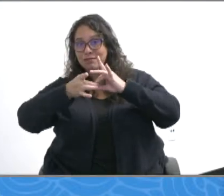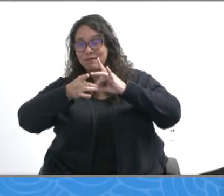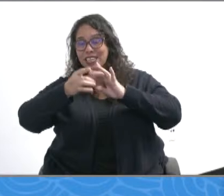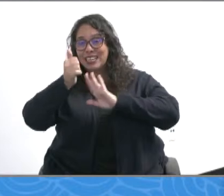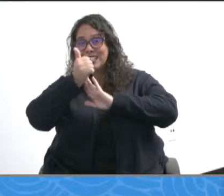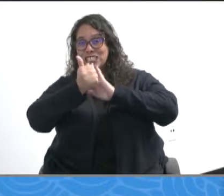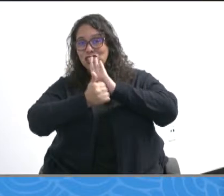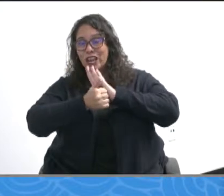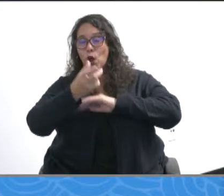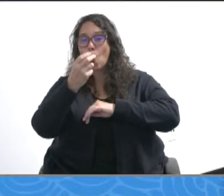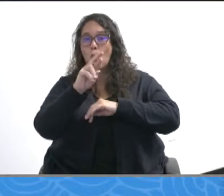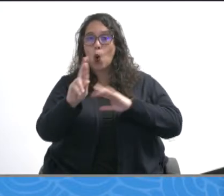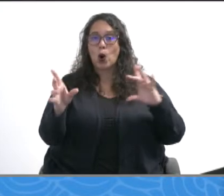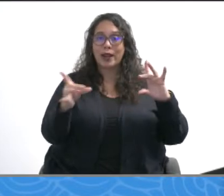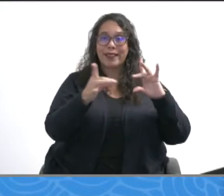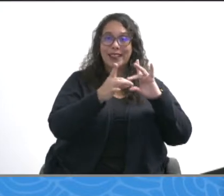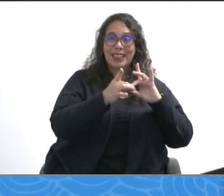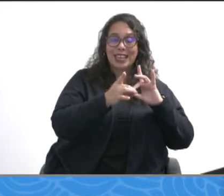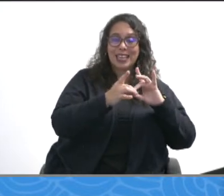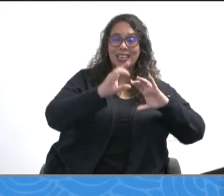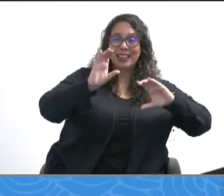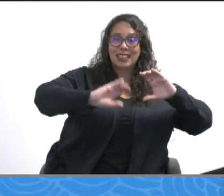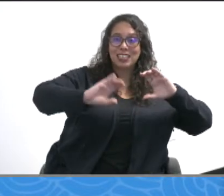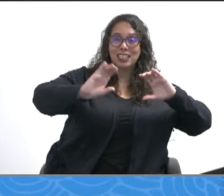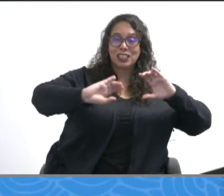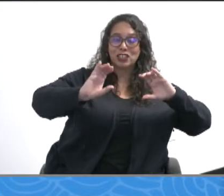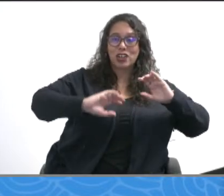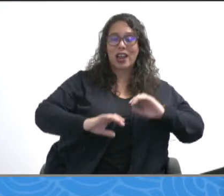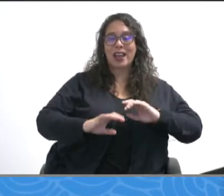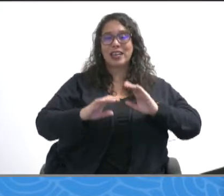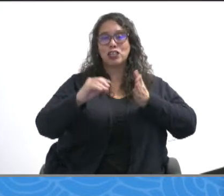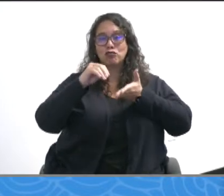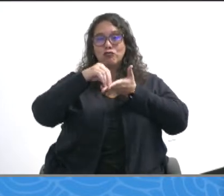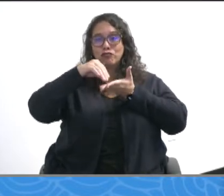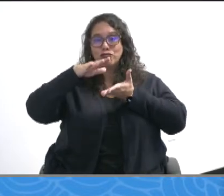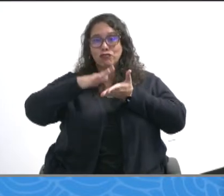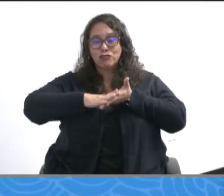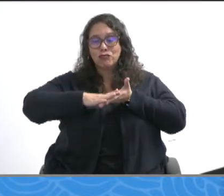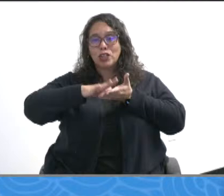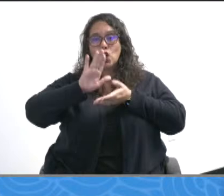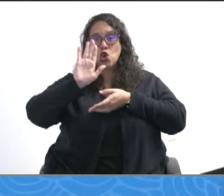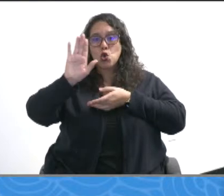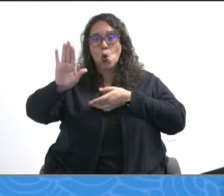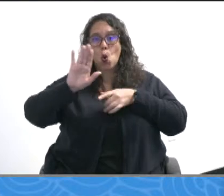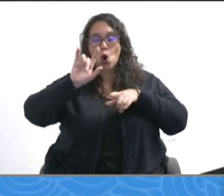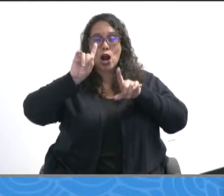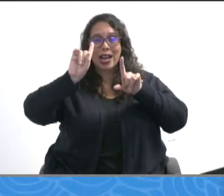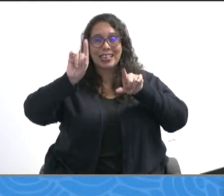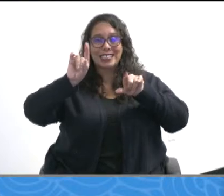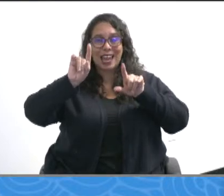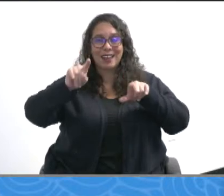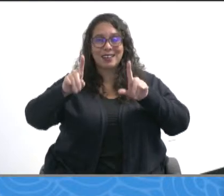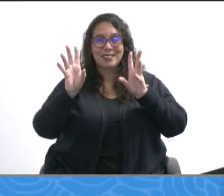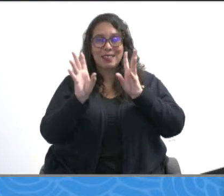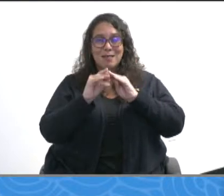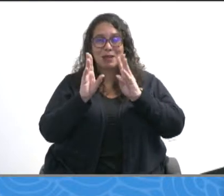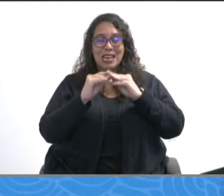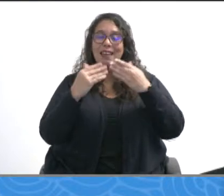or the link placed in our chat to record your attendance at our meetings. And so we're so very thankful when you're here,